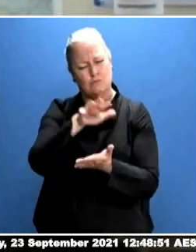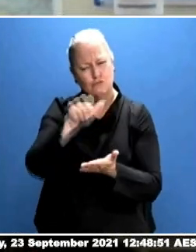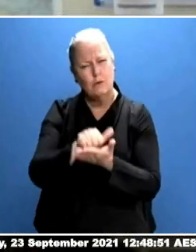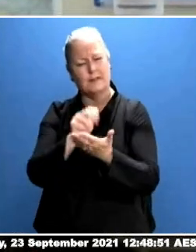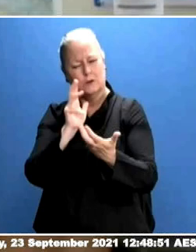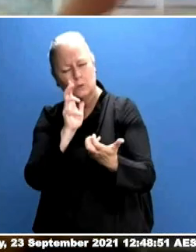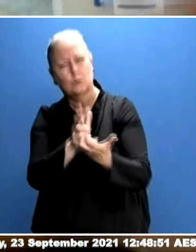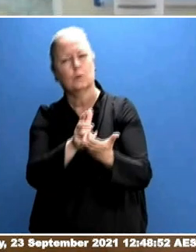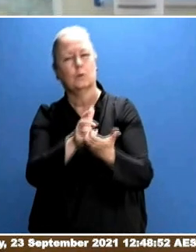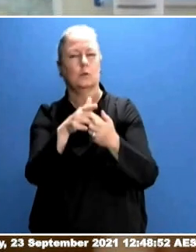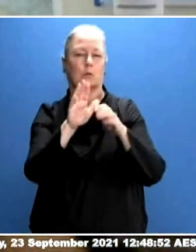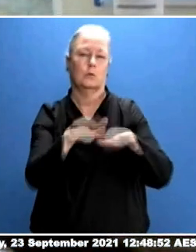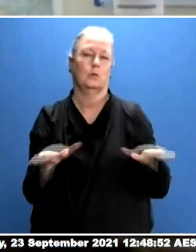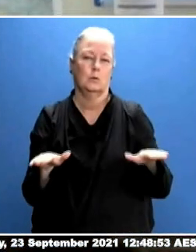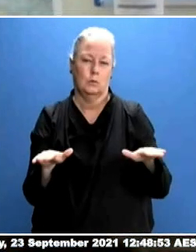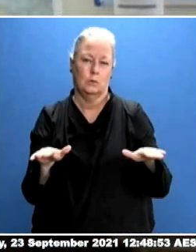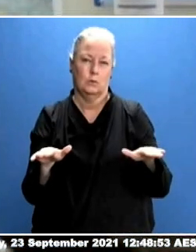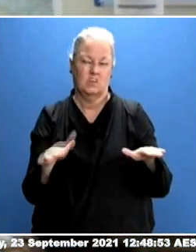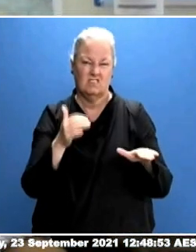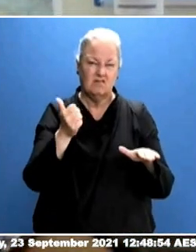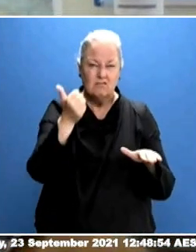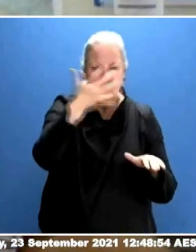important for a number of reasons.